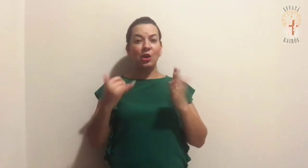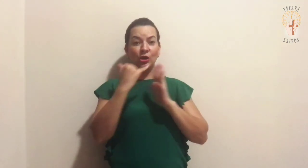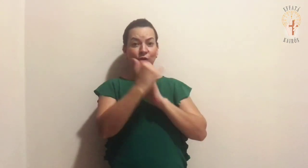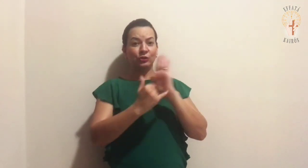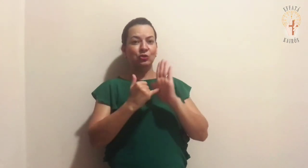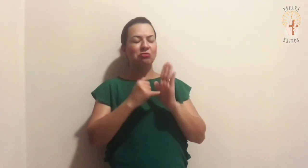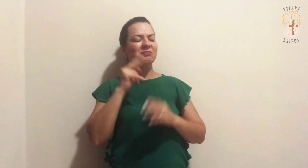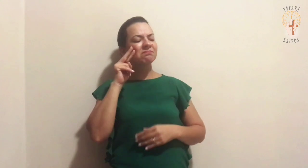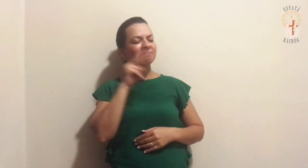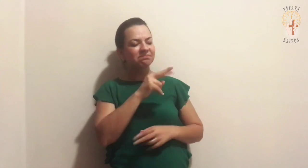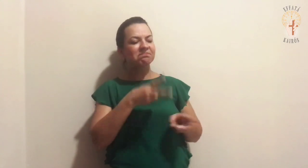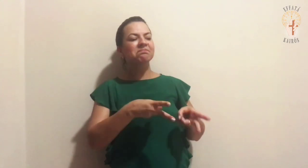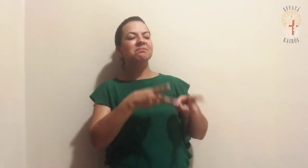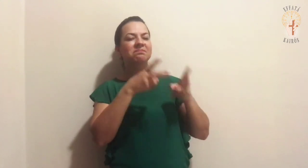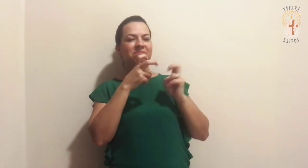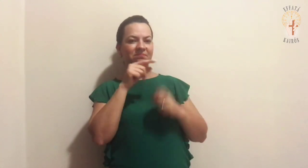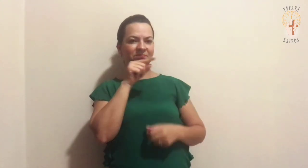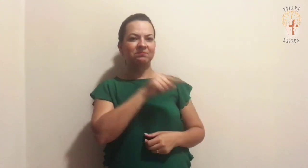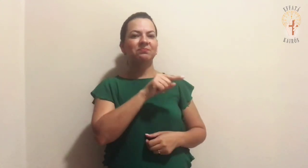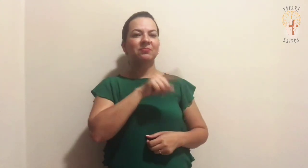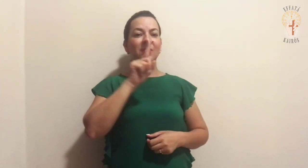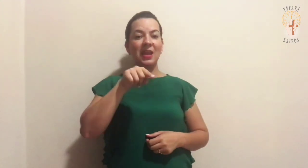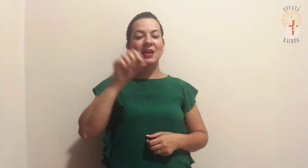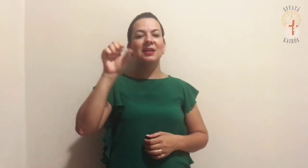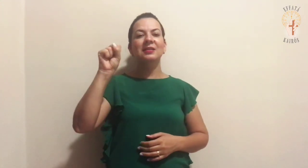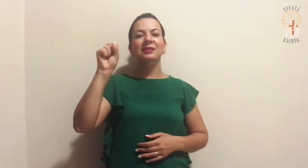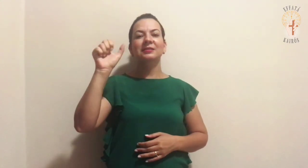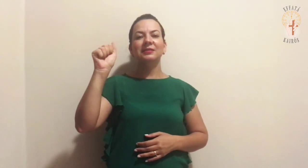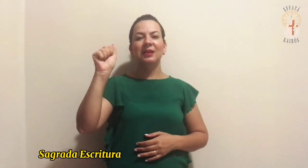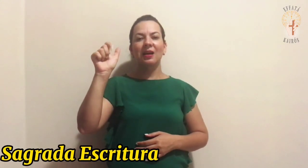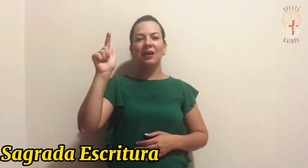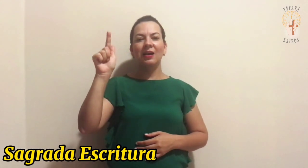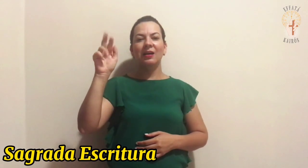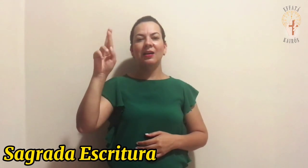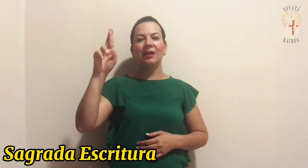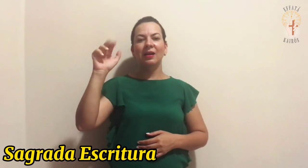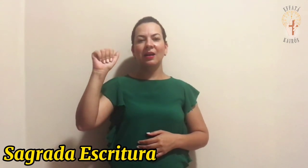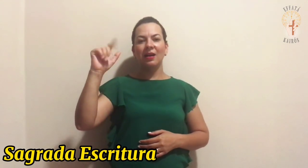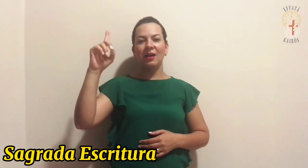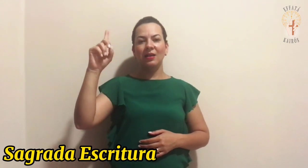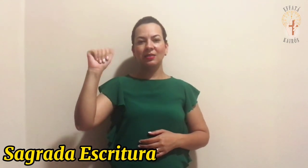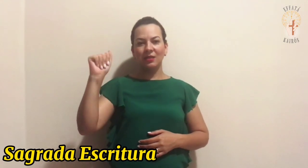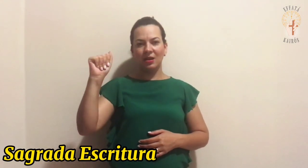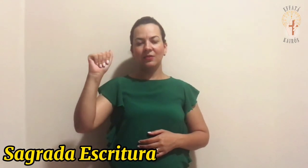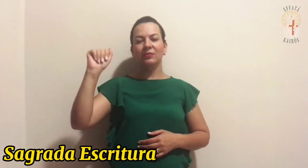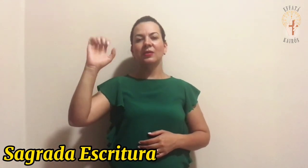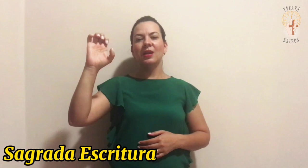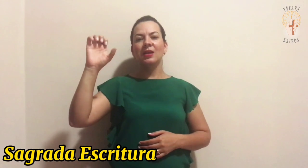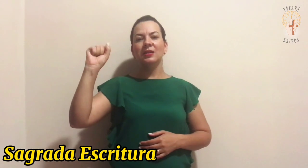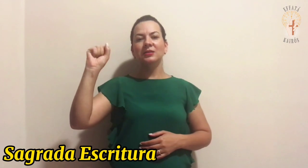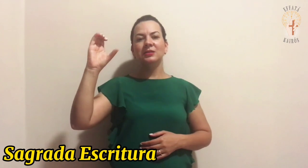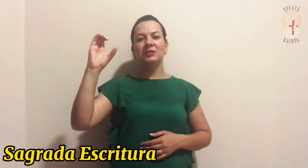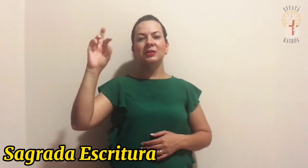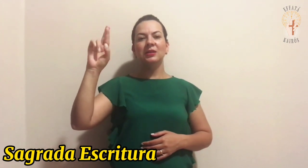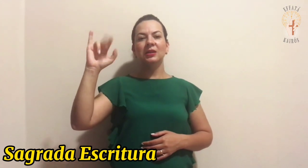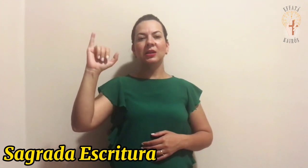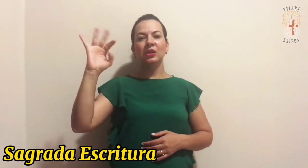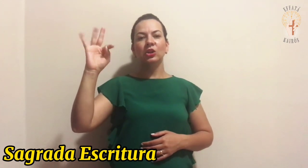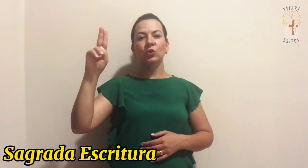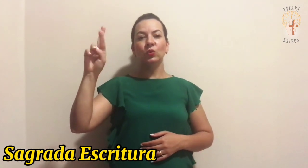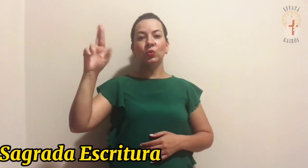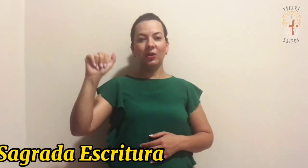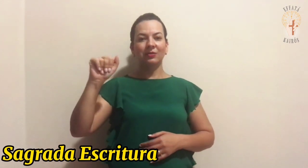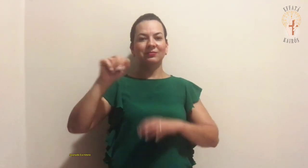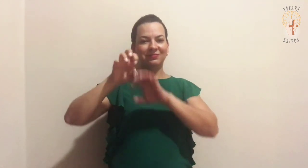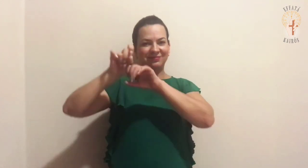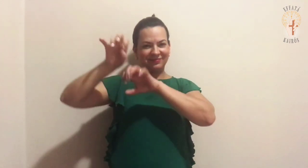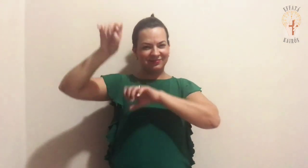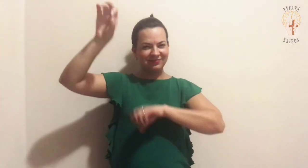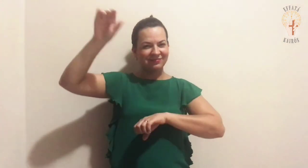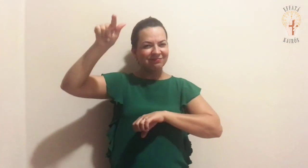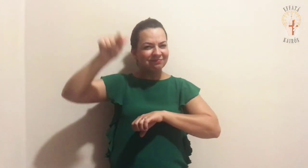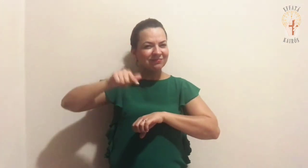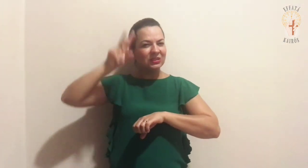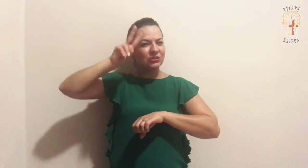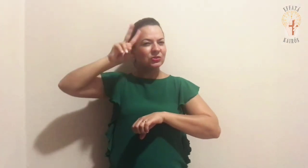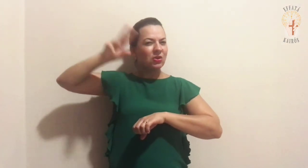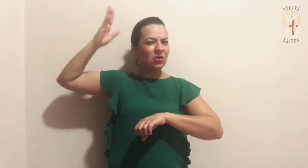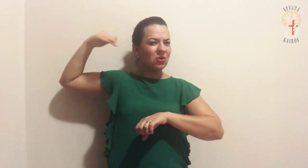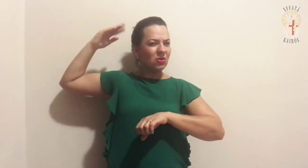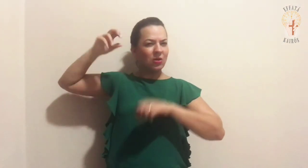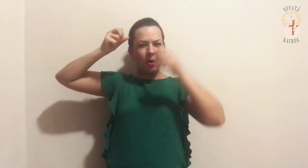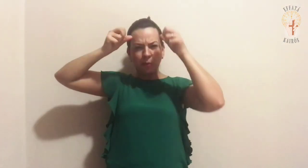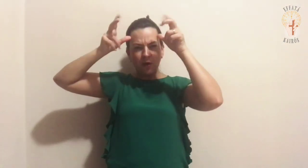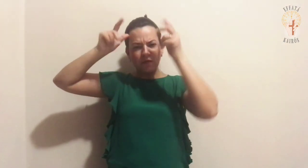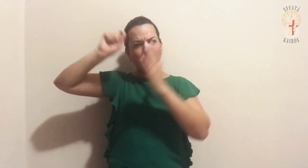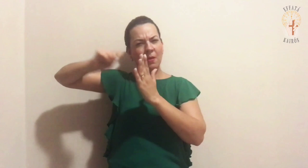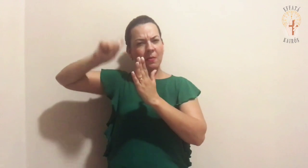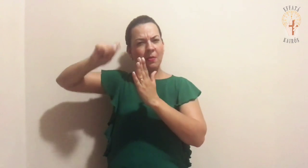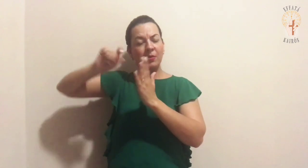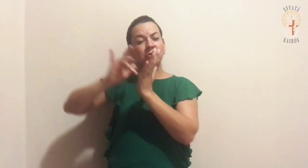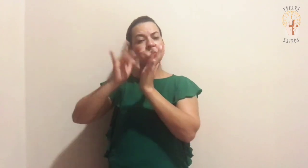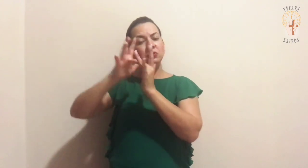This is the last time that Joseph is mentioned in the Holy Scriptures.